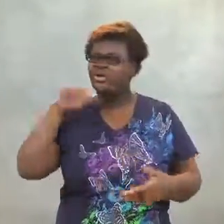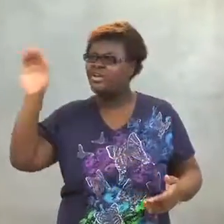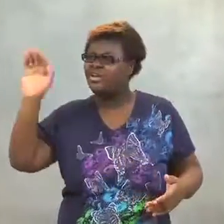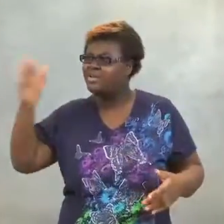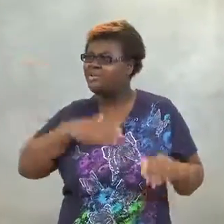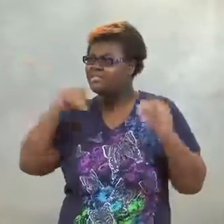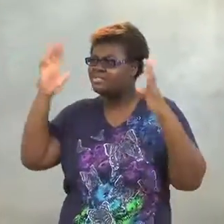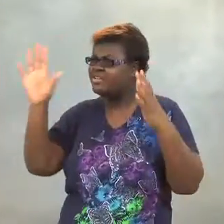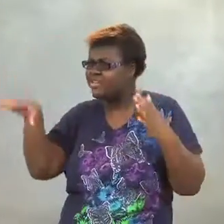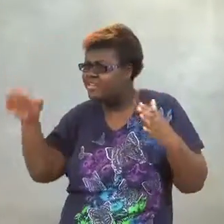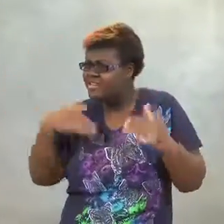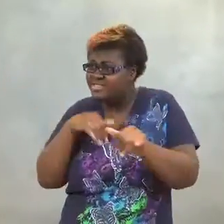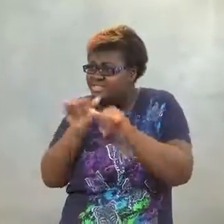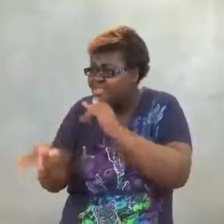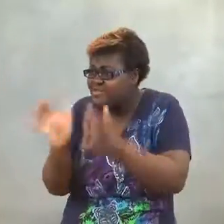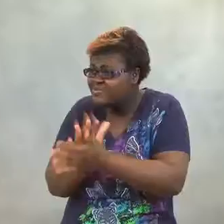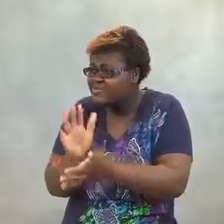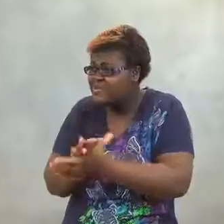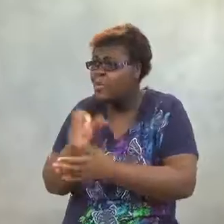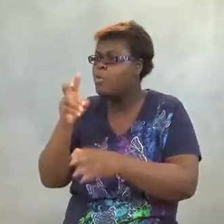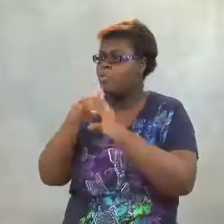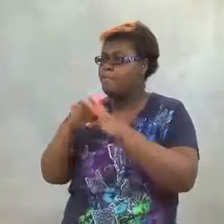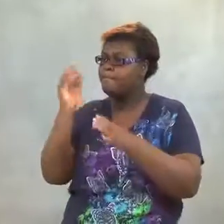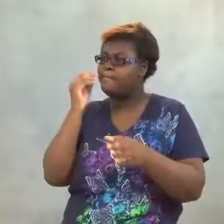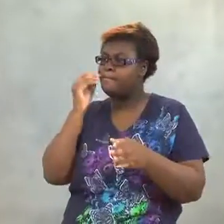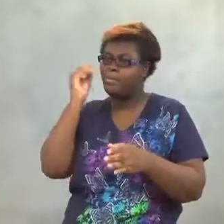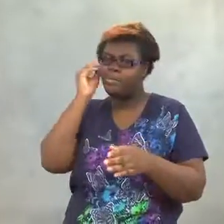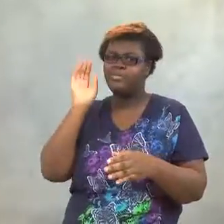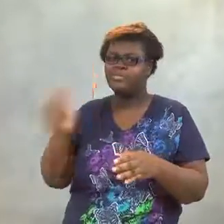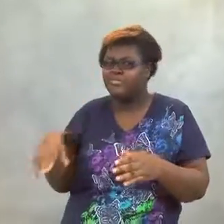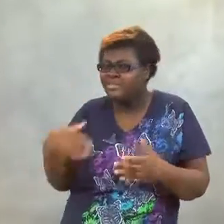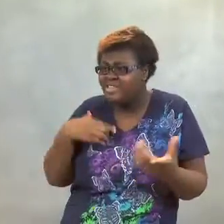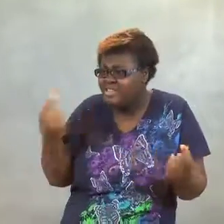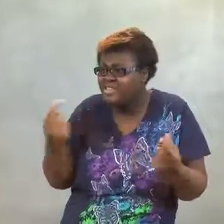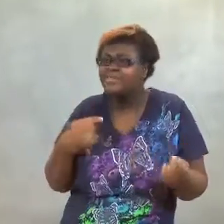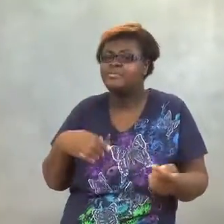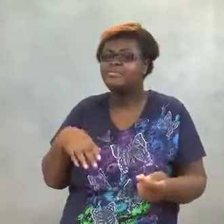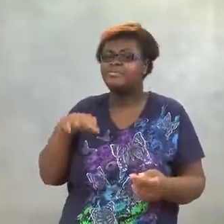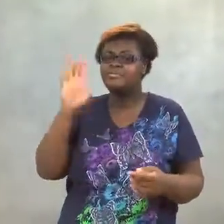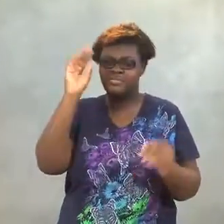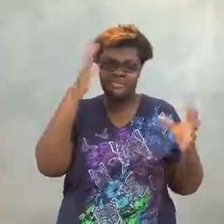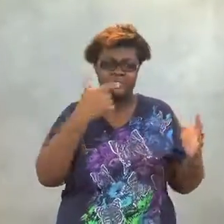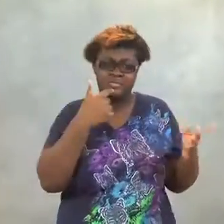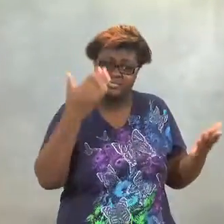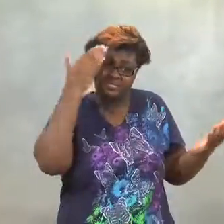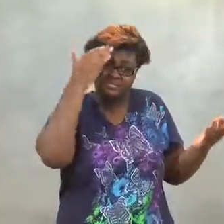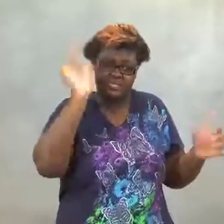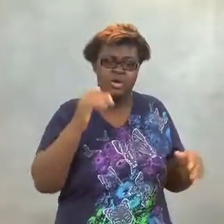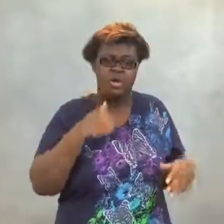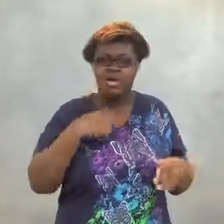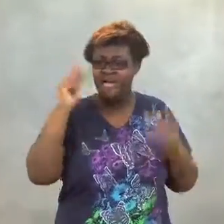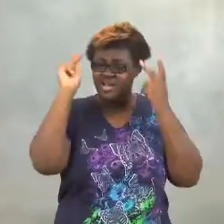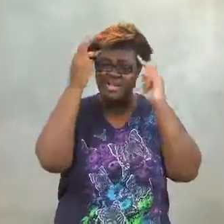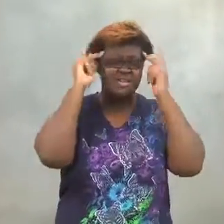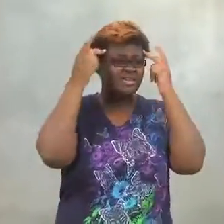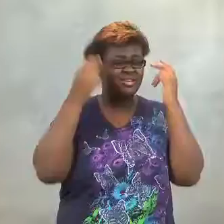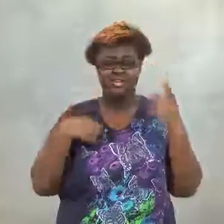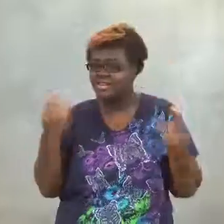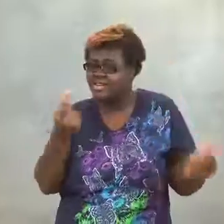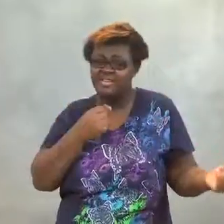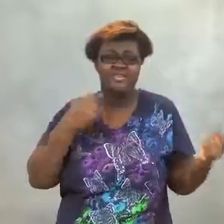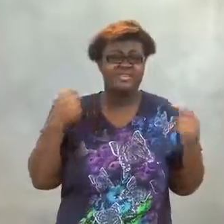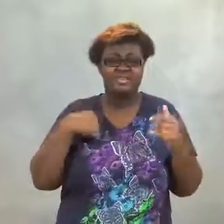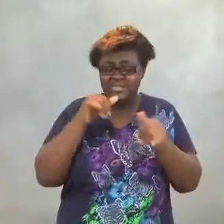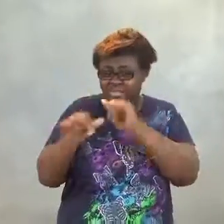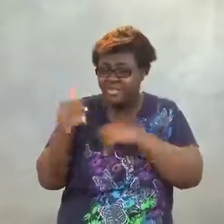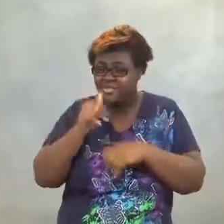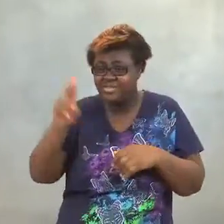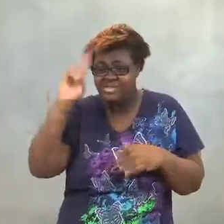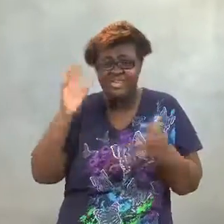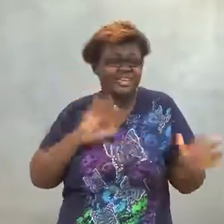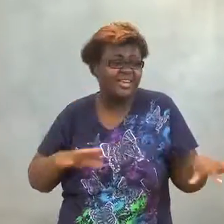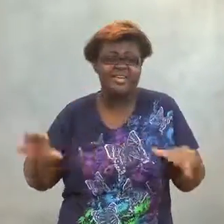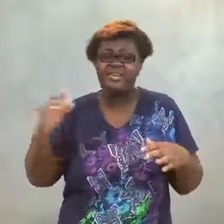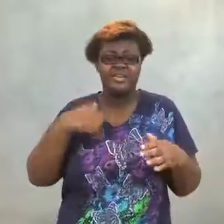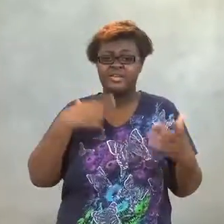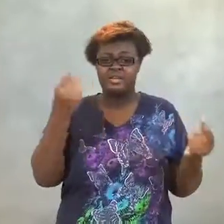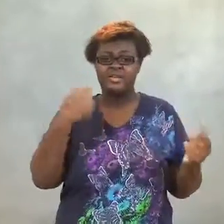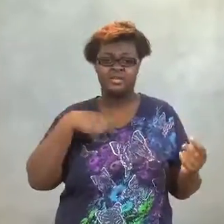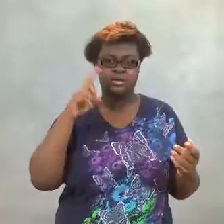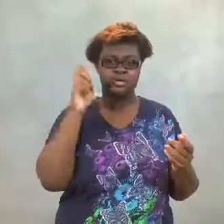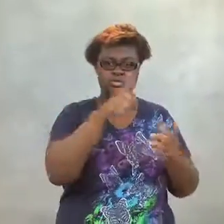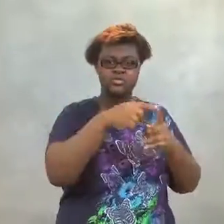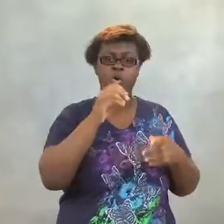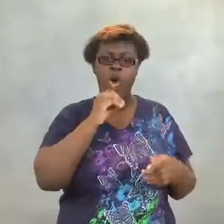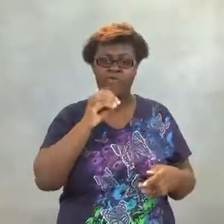I asked my teacher if I should stay after school or take the bus home.